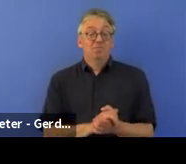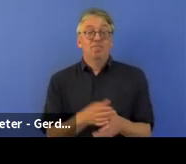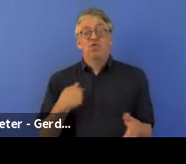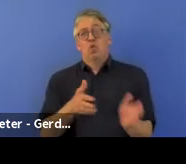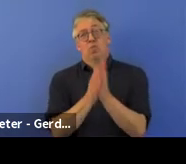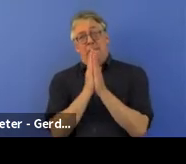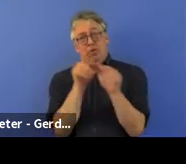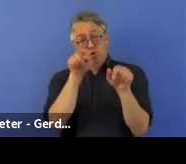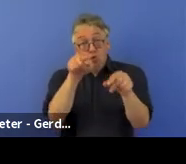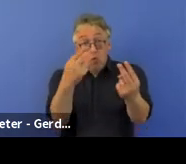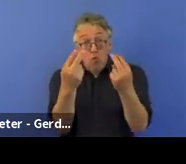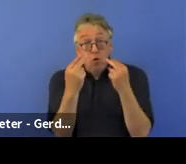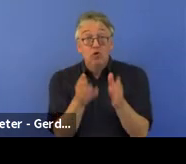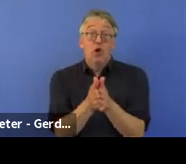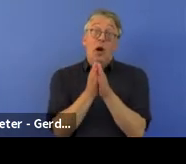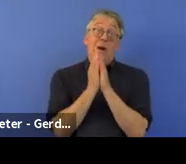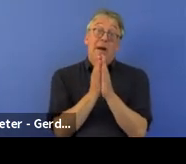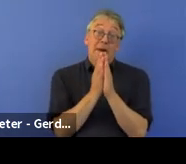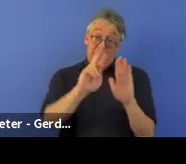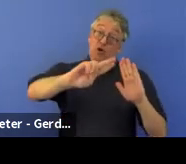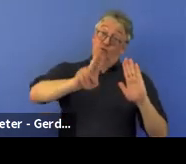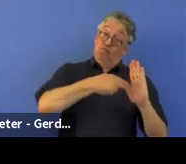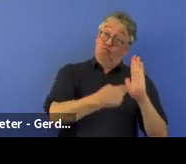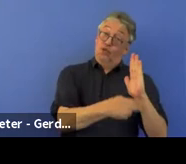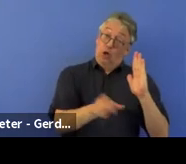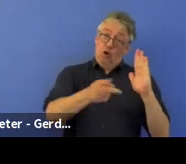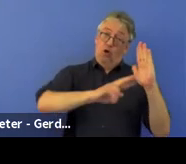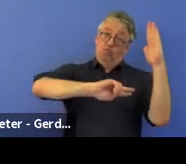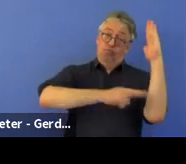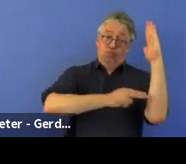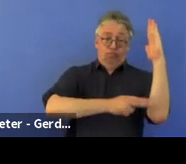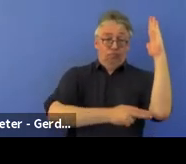blindness in the global initiatives of CCYDN. I